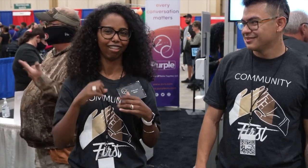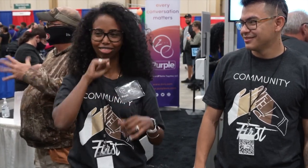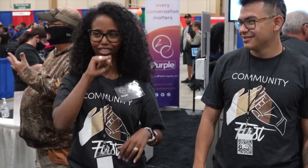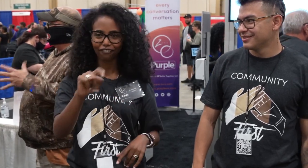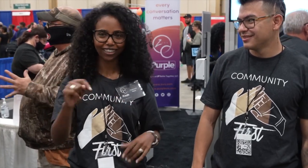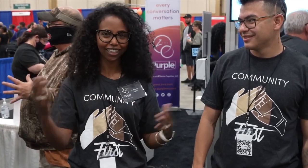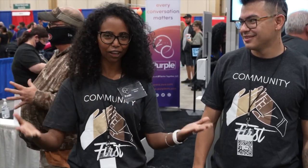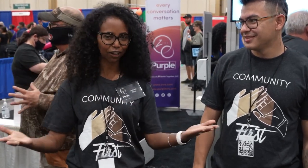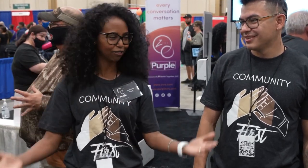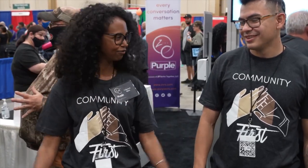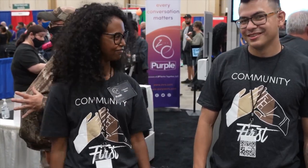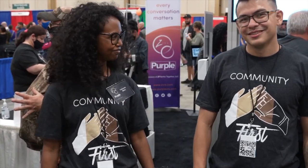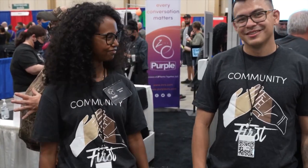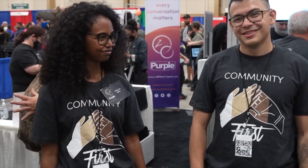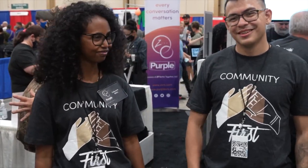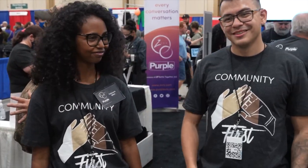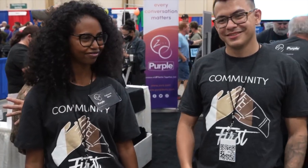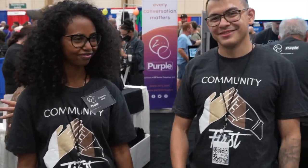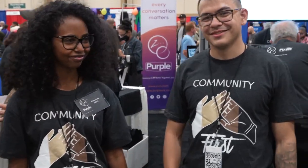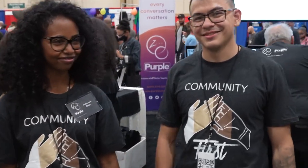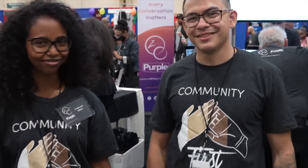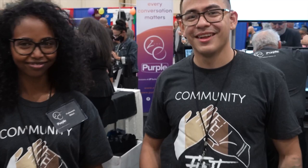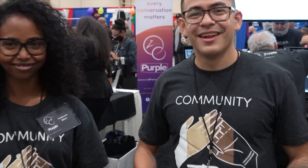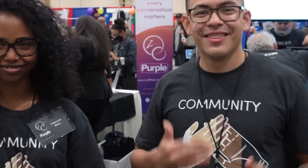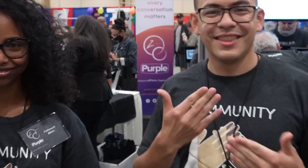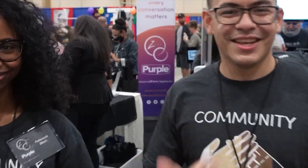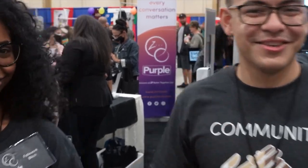So cool, I love it here. Thank you!